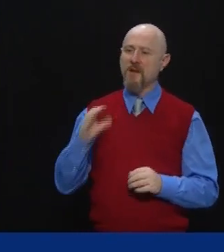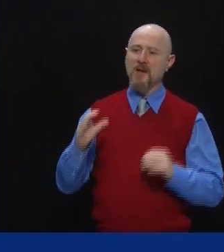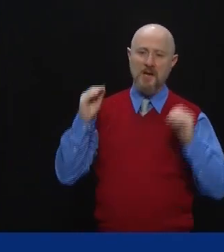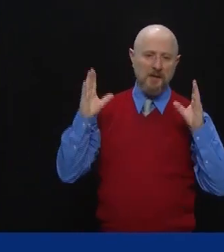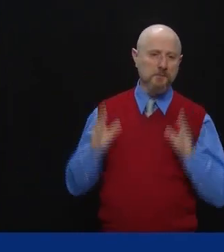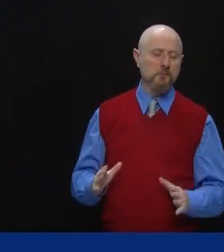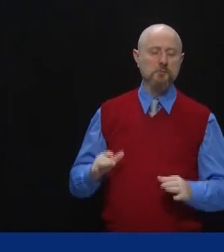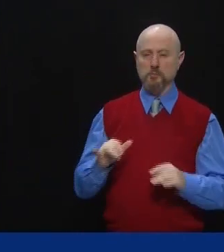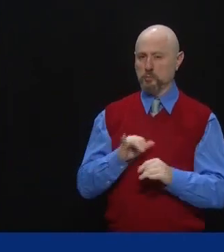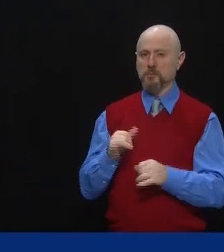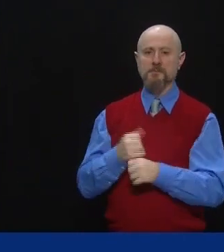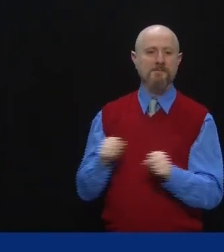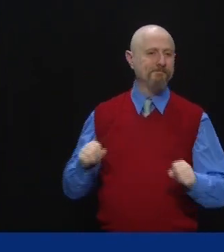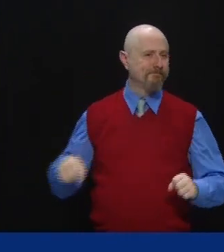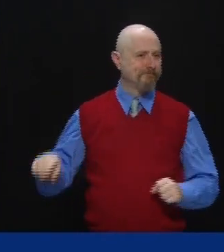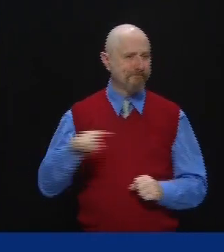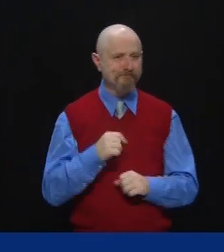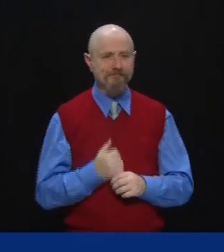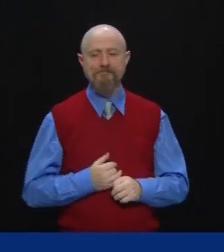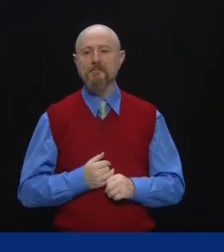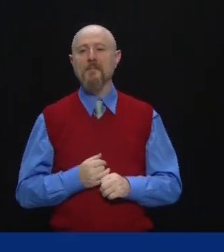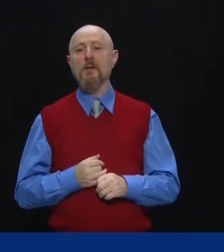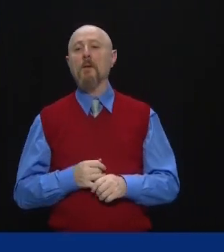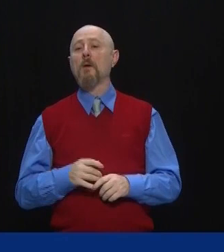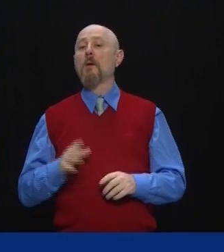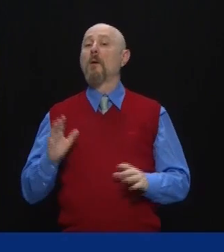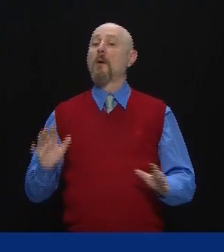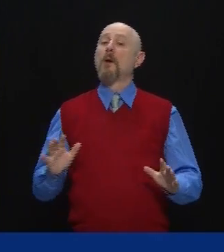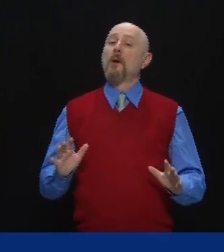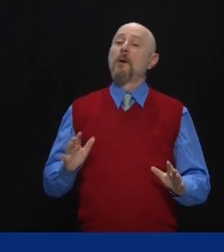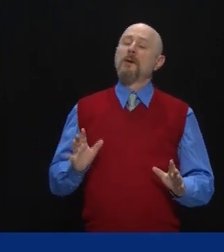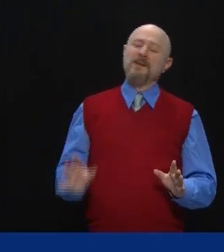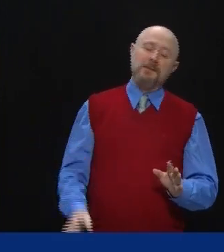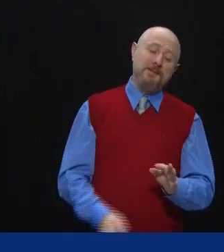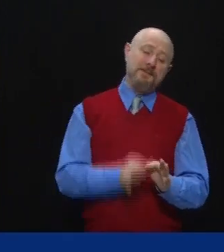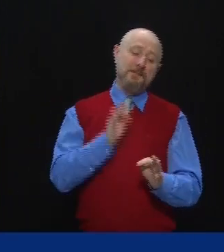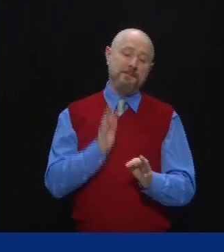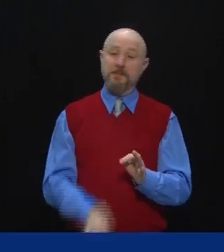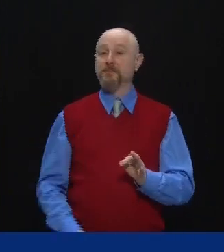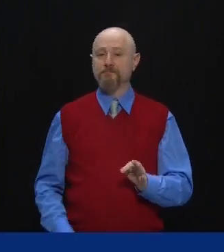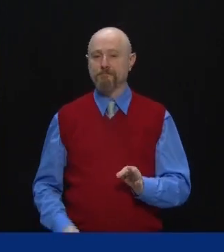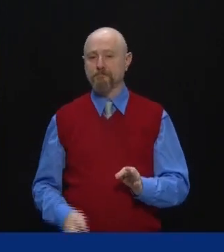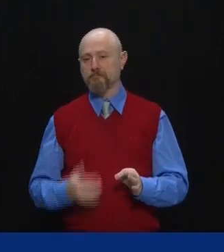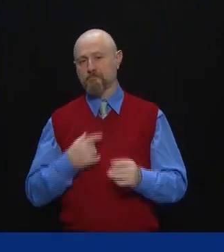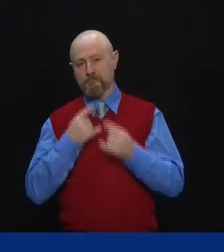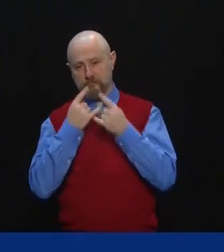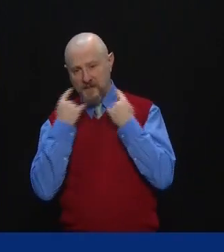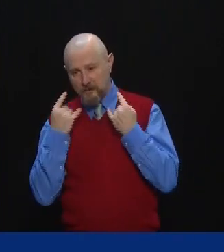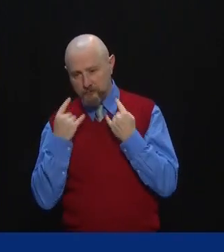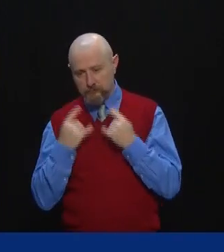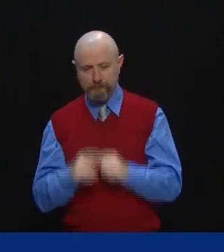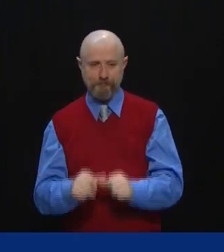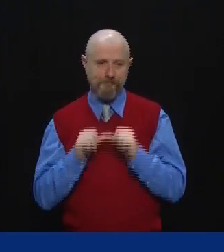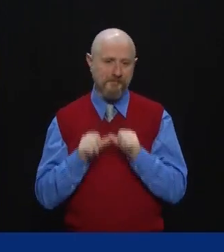THROUGHOUT COLLEGE CAMPUSES AND WE QUANTITY THEM SAFE AND WELL AS PEOPLE WHO WORK ON THE ELSE. ALSO, IT'S SO SIMPLE.